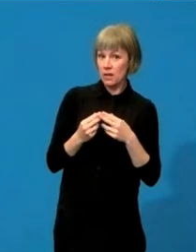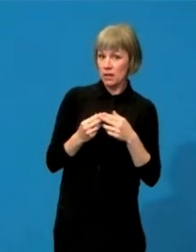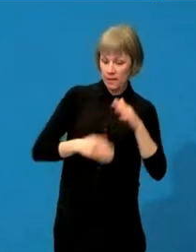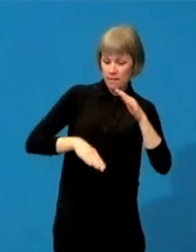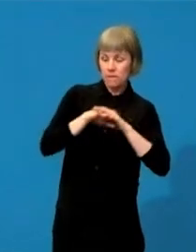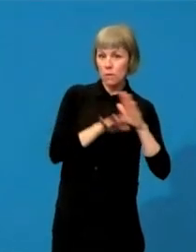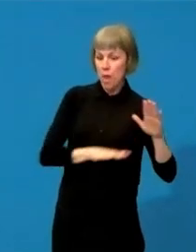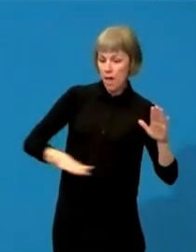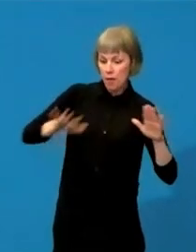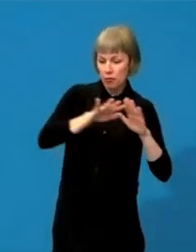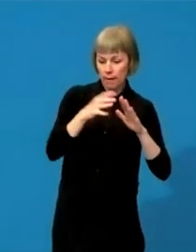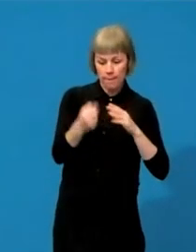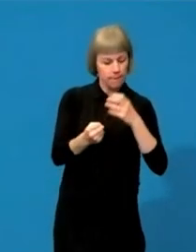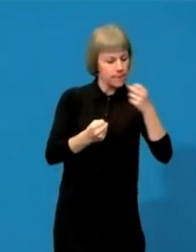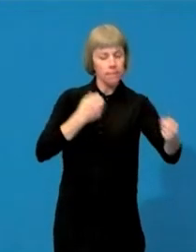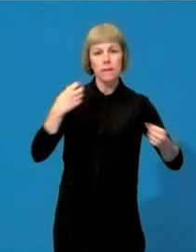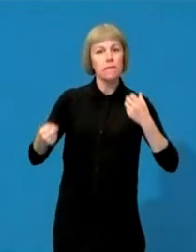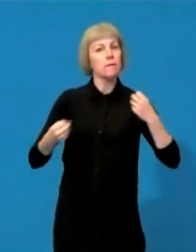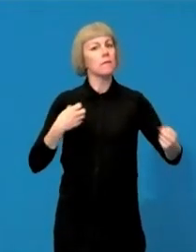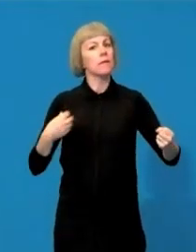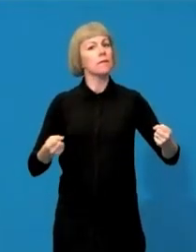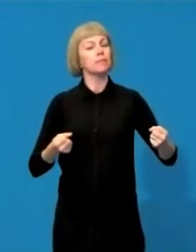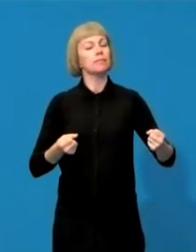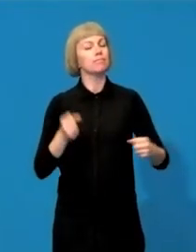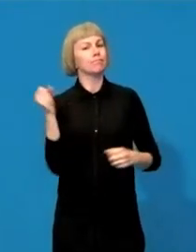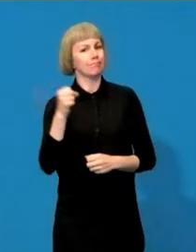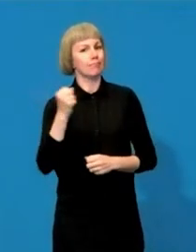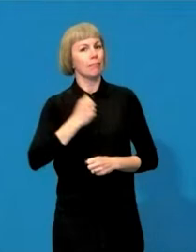Valley? MR BEDFORD: Yeah, my grandmother's Fitzroy Crossing.